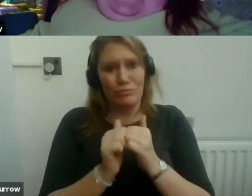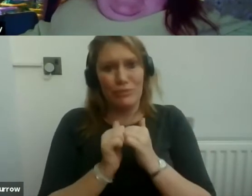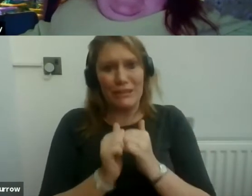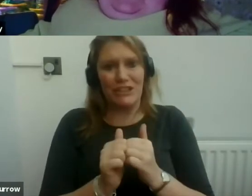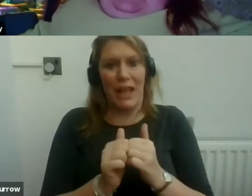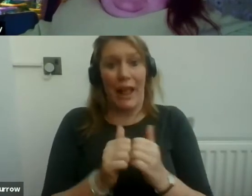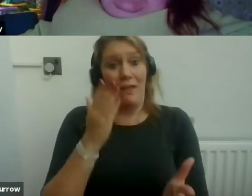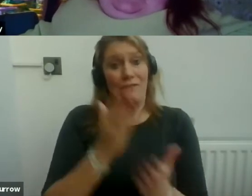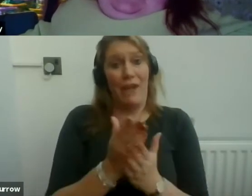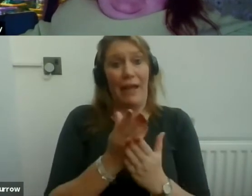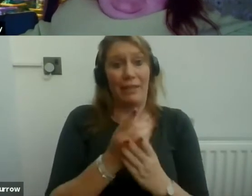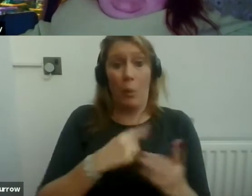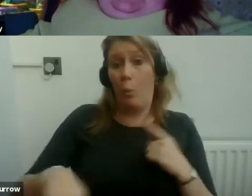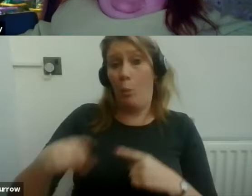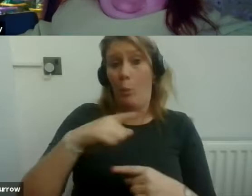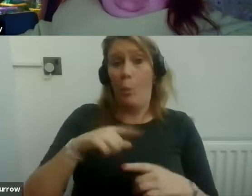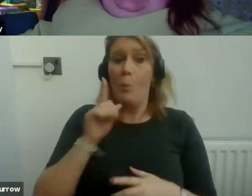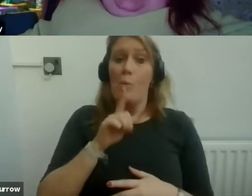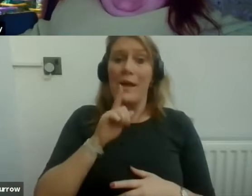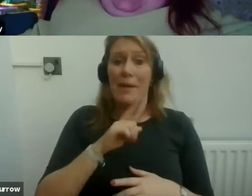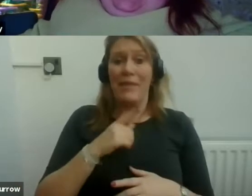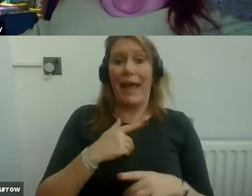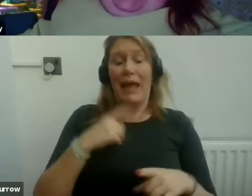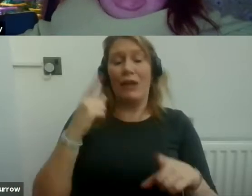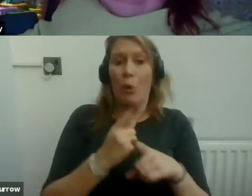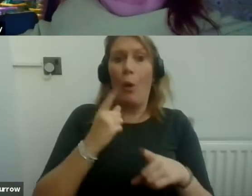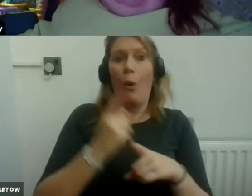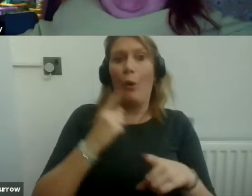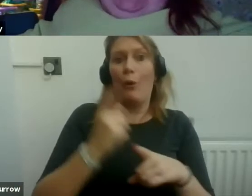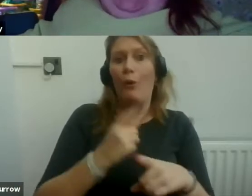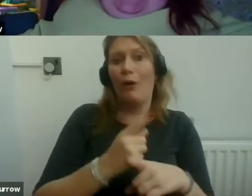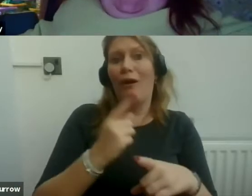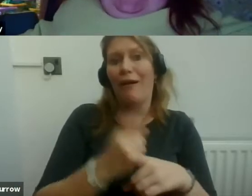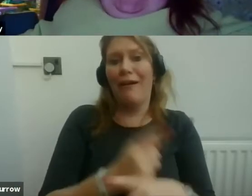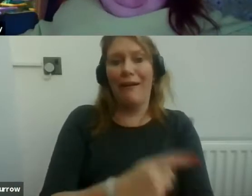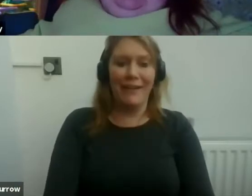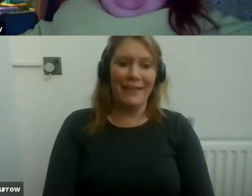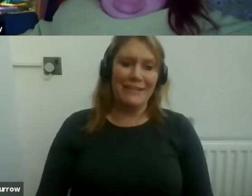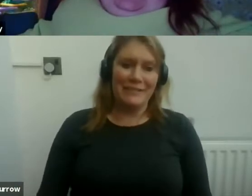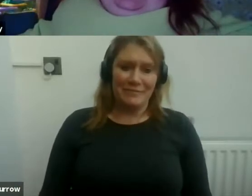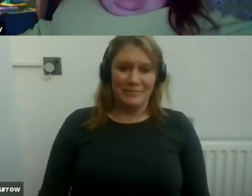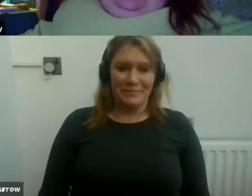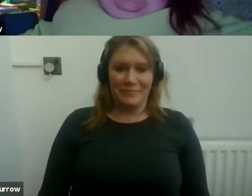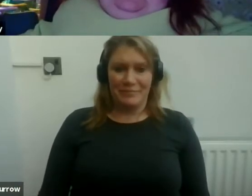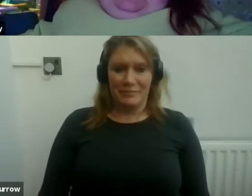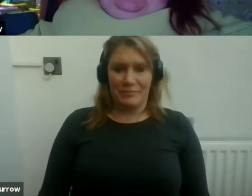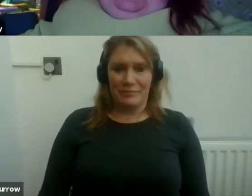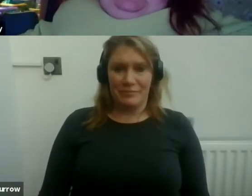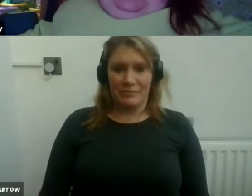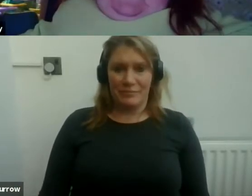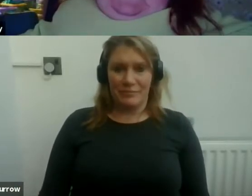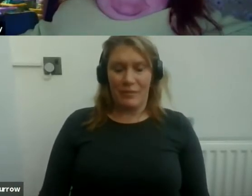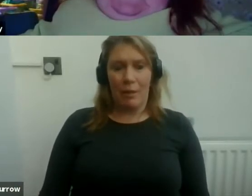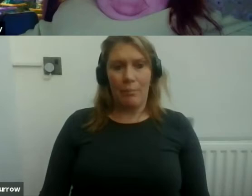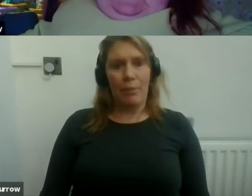all women who can talk For England, I think. But I was so impressed Vici, at